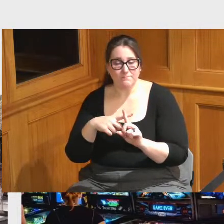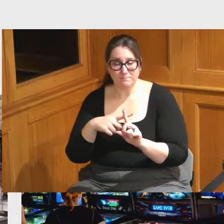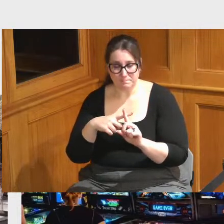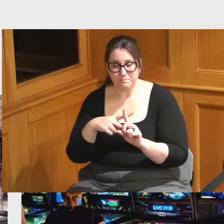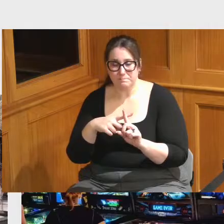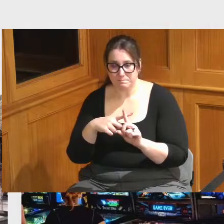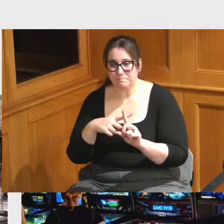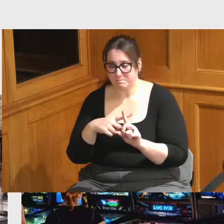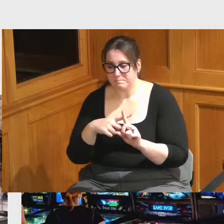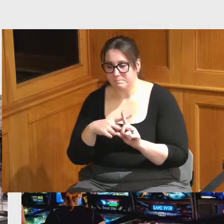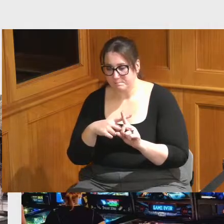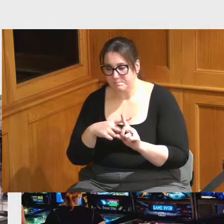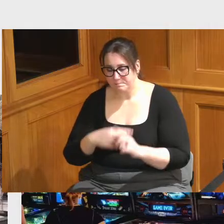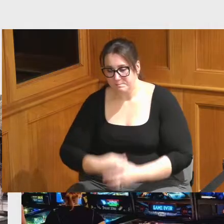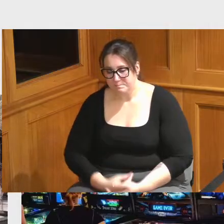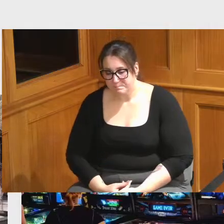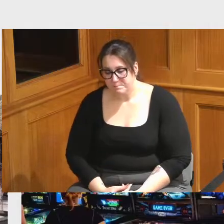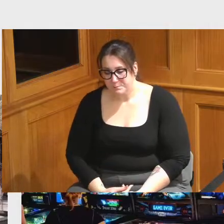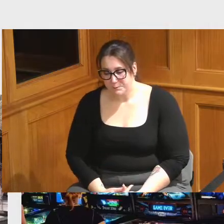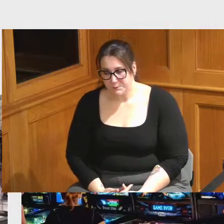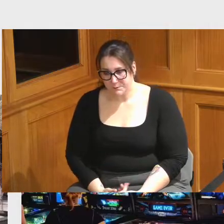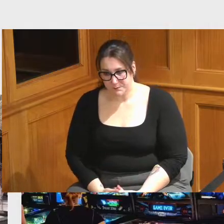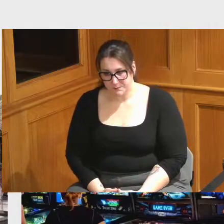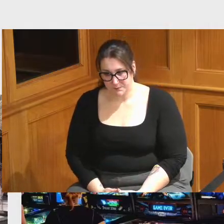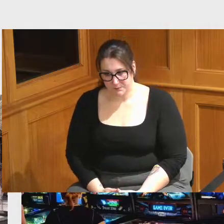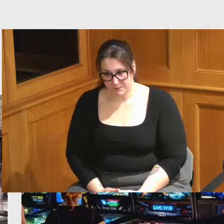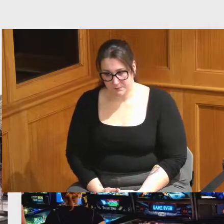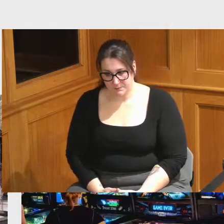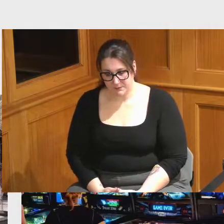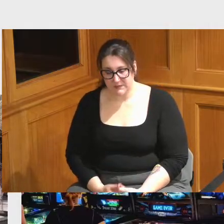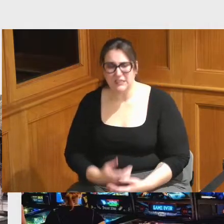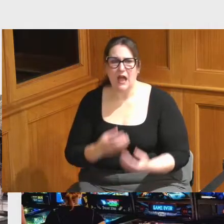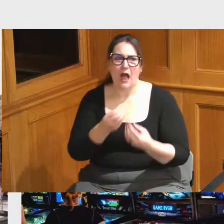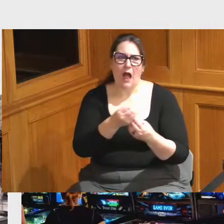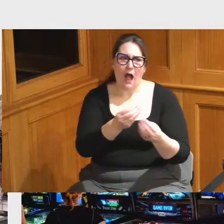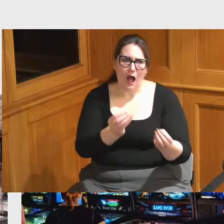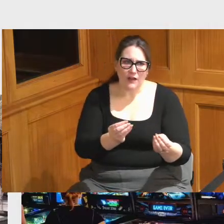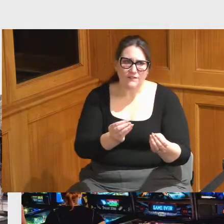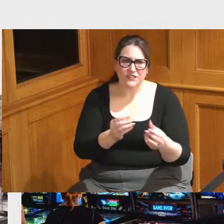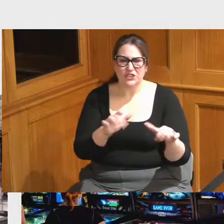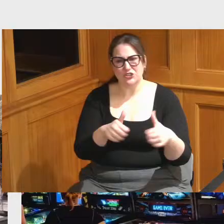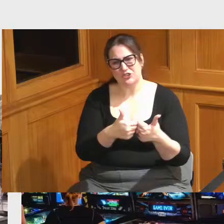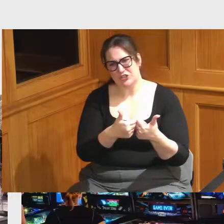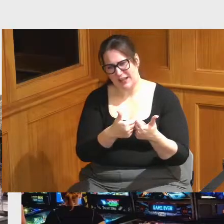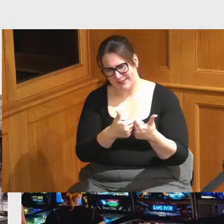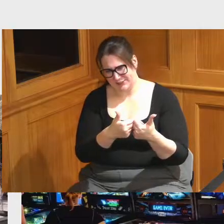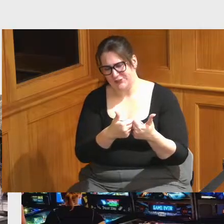to say in this current real estate market. office is a challenged use for the moment. We think there